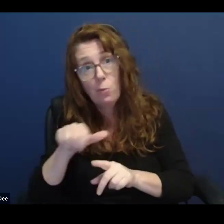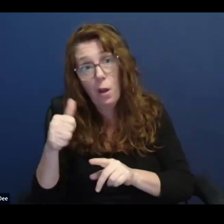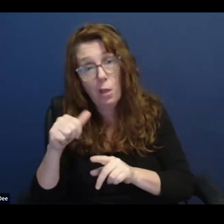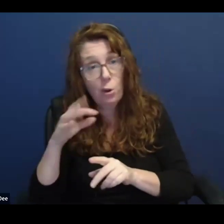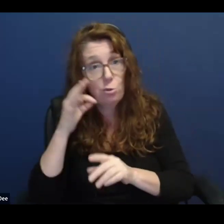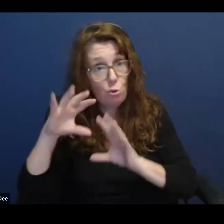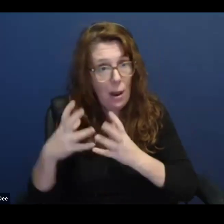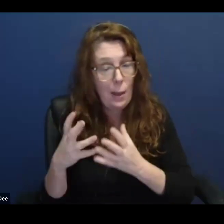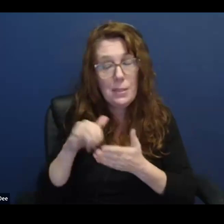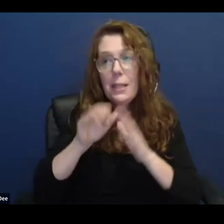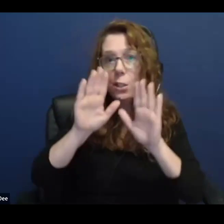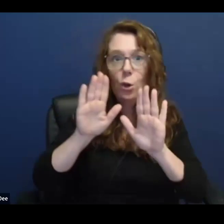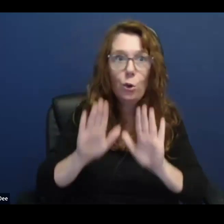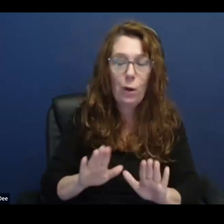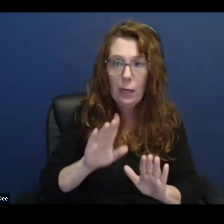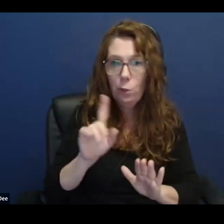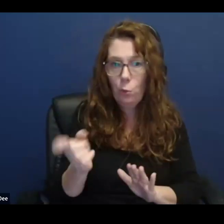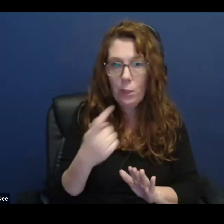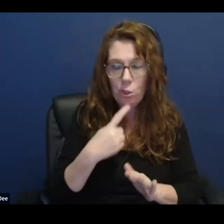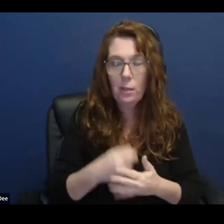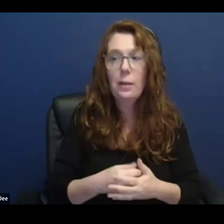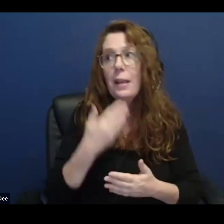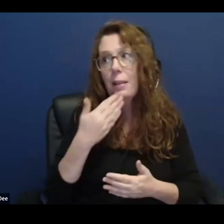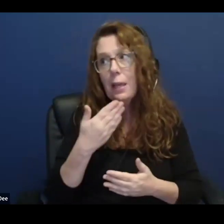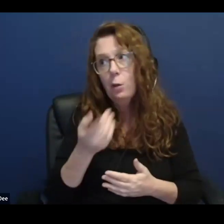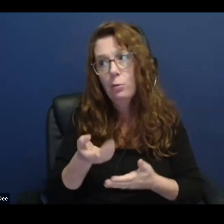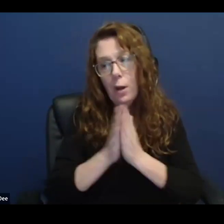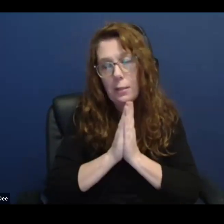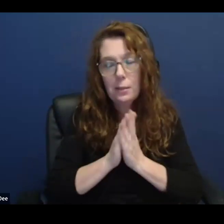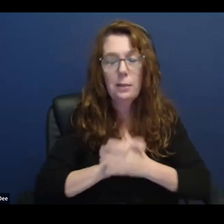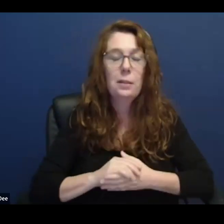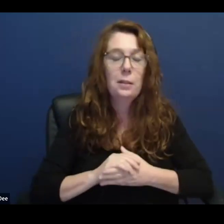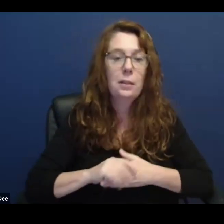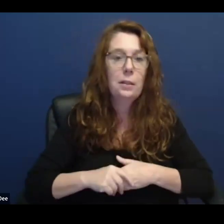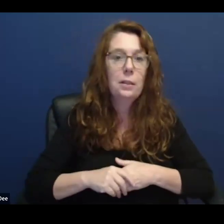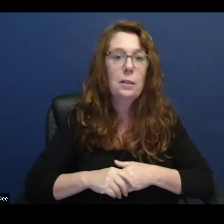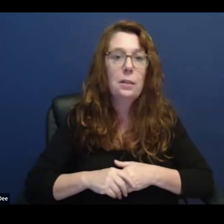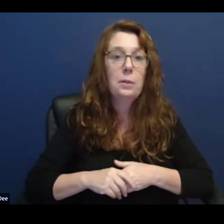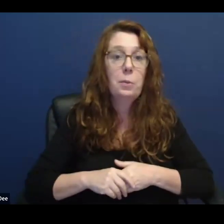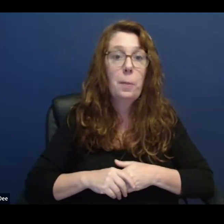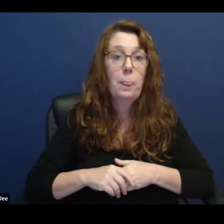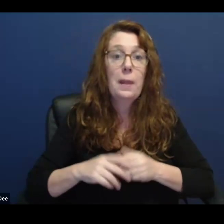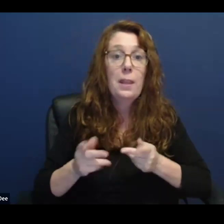This is a great question and I so I thank you for asking it. In the proposed regulations,